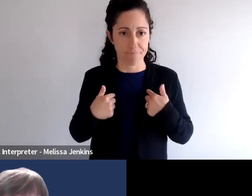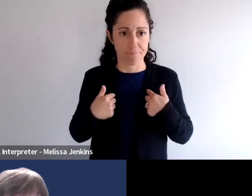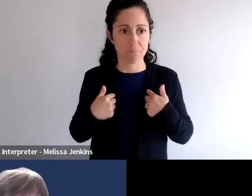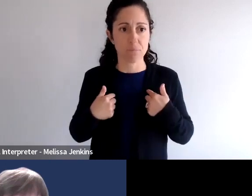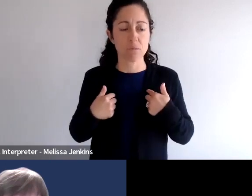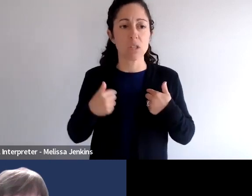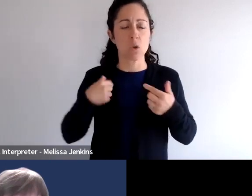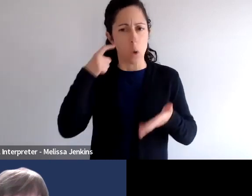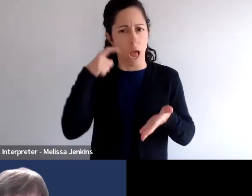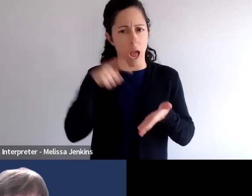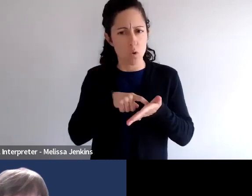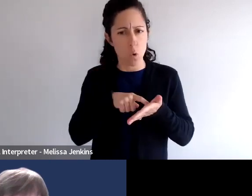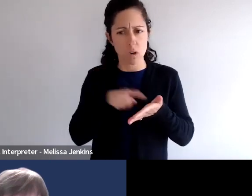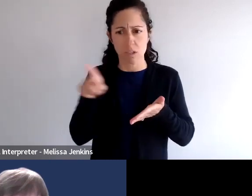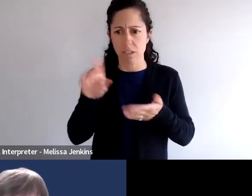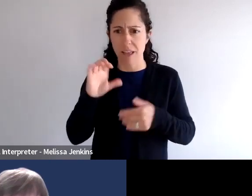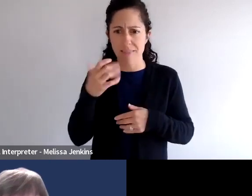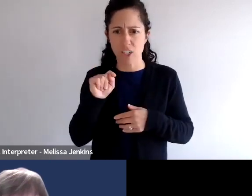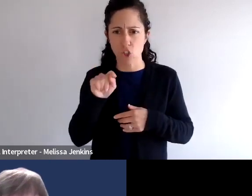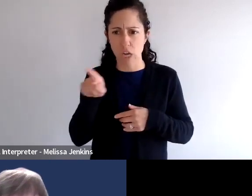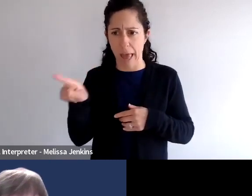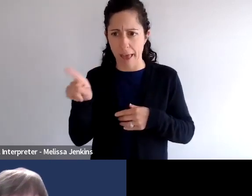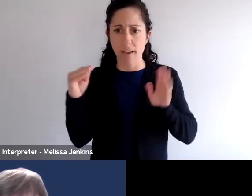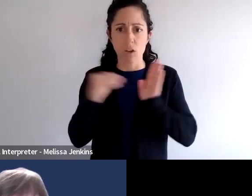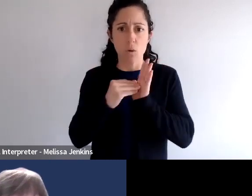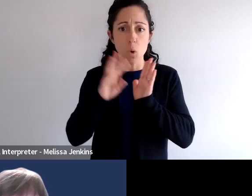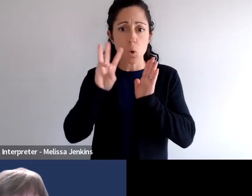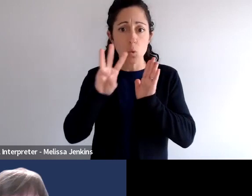that you put in this chat the website to go in and